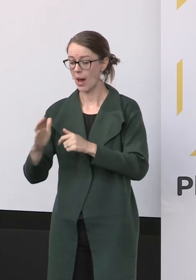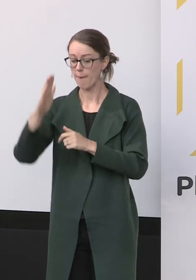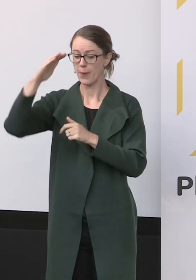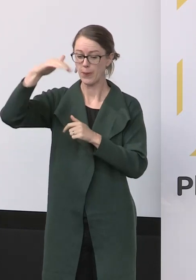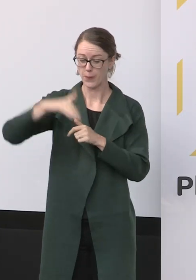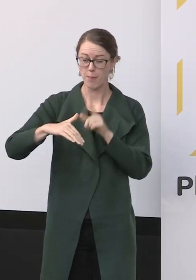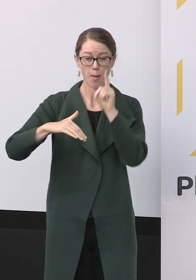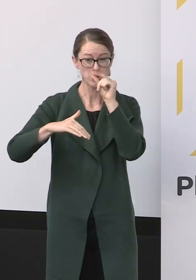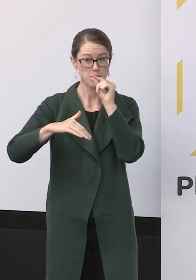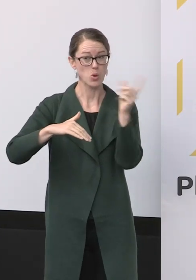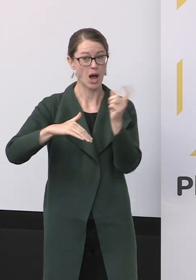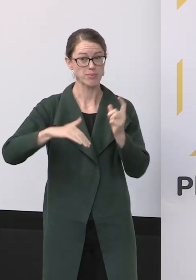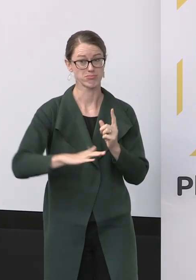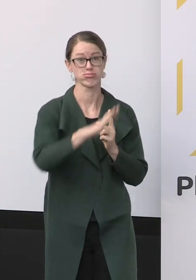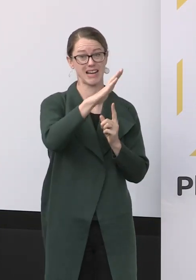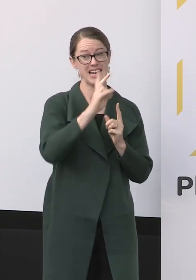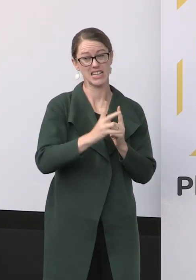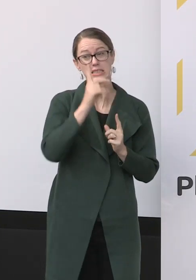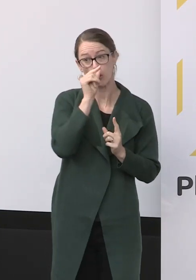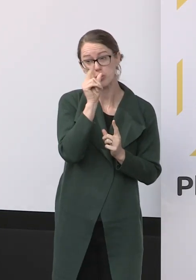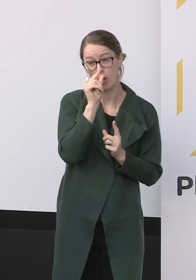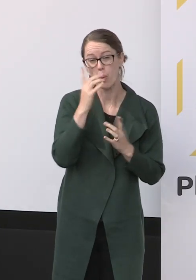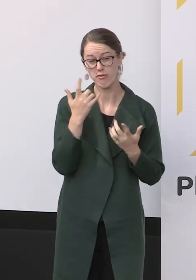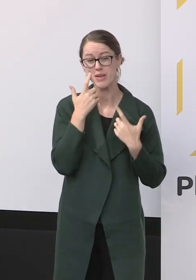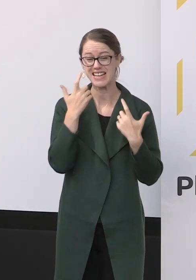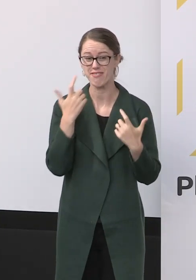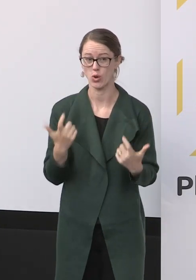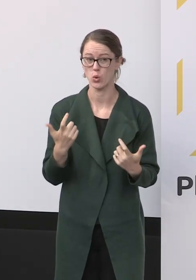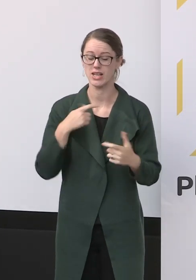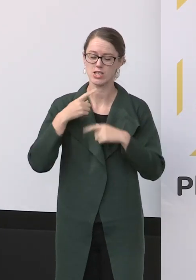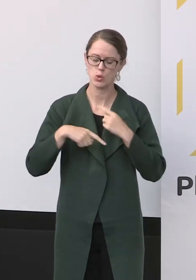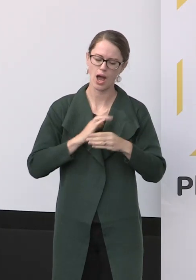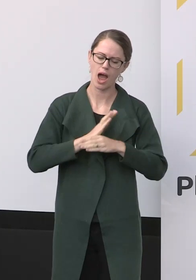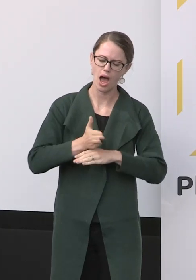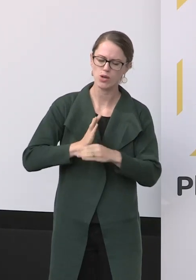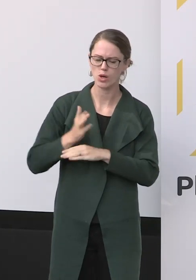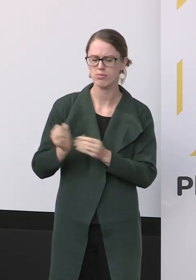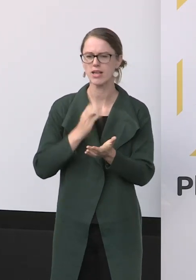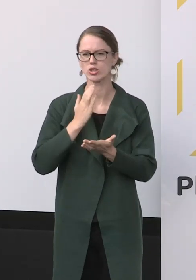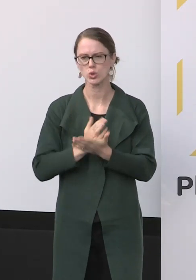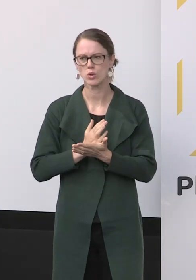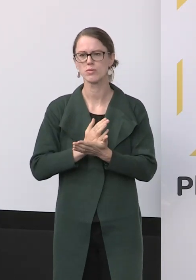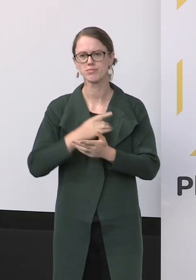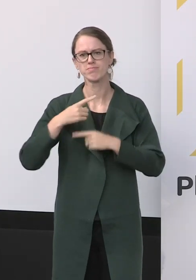epidemics tend to come in waves, and a second wave will continue to be a possibility in New Zealand for a number of